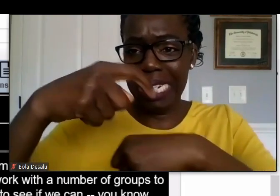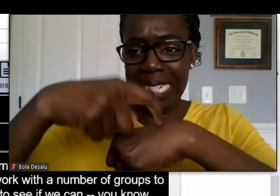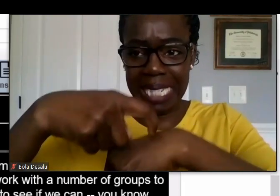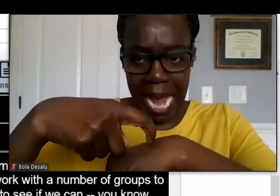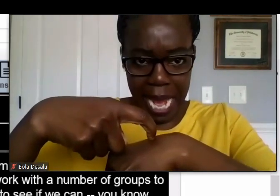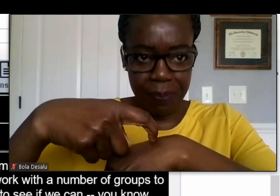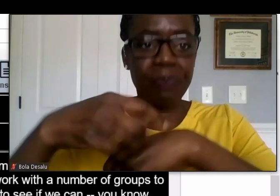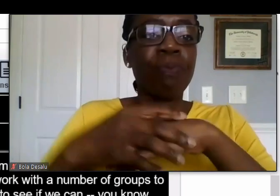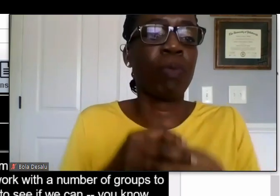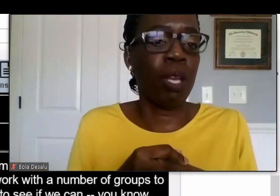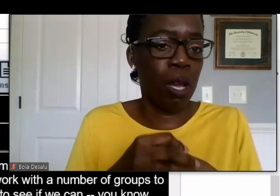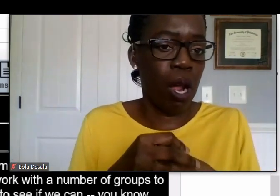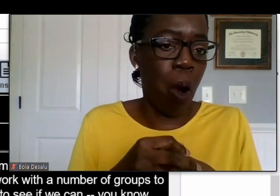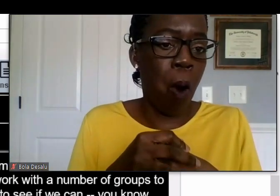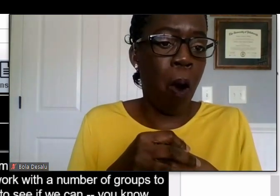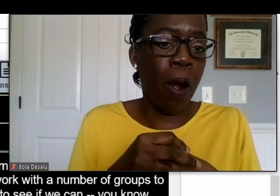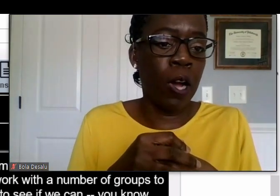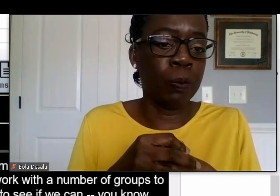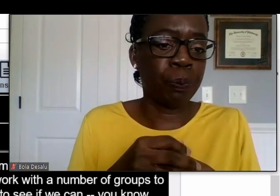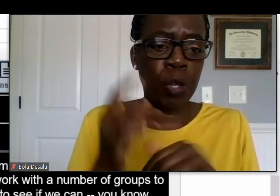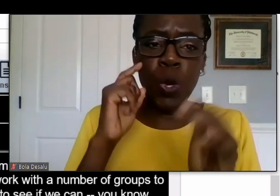meeting begins.